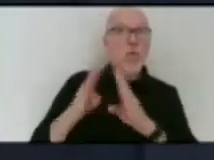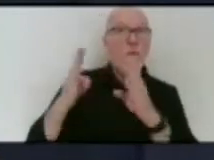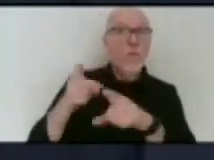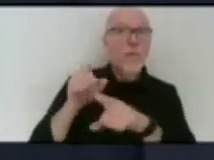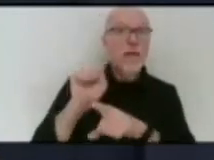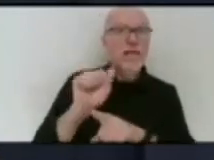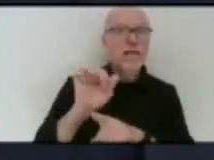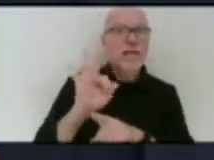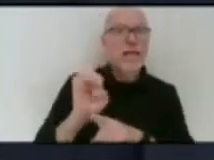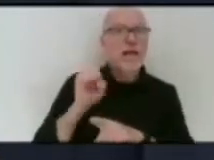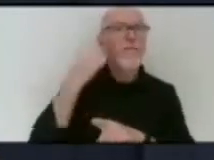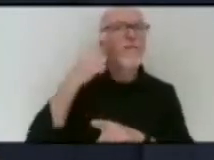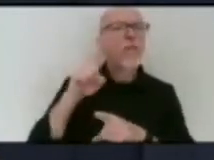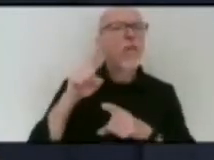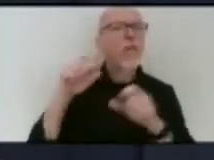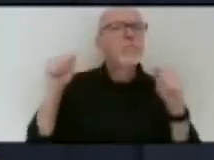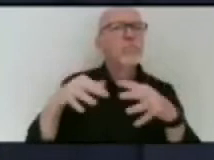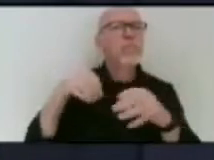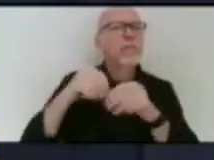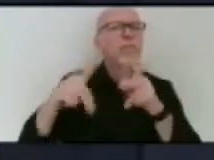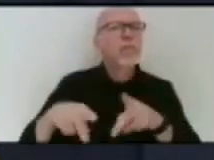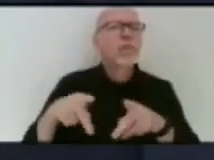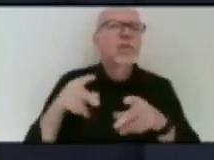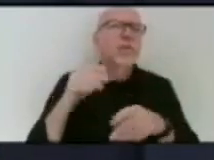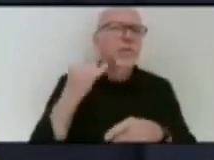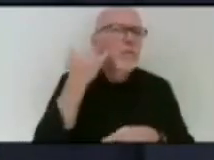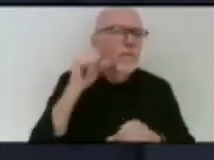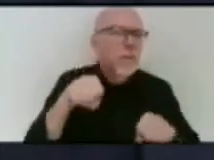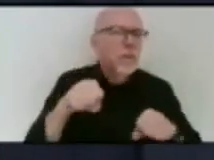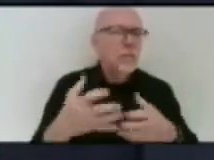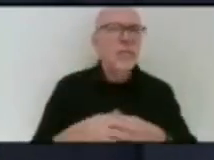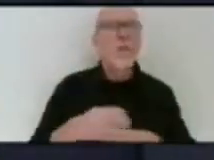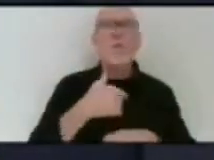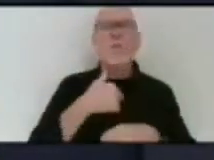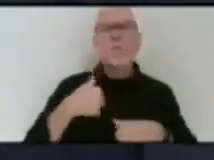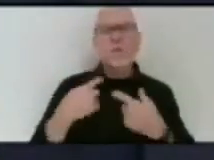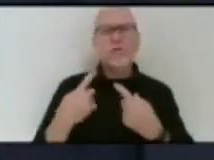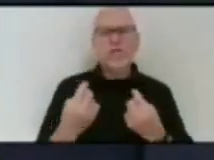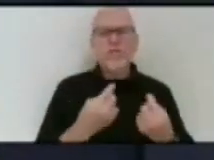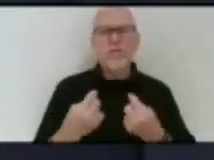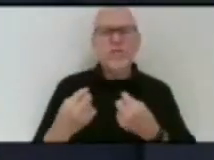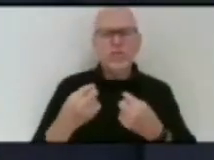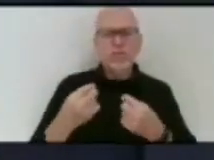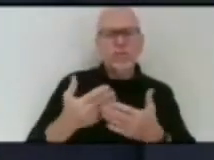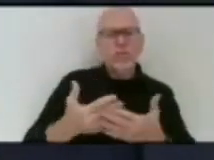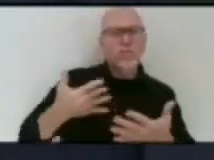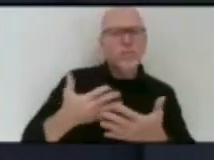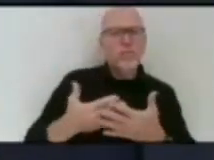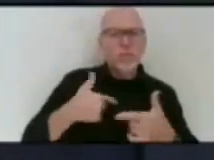classes as much as possible, and we took actions to support that cause. And